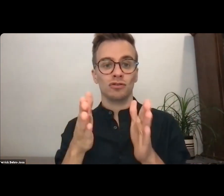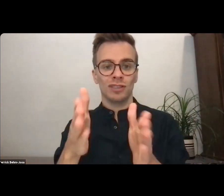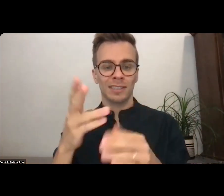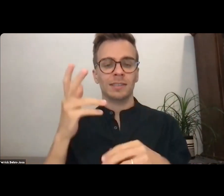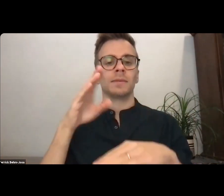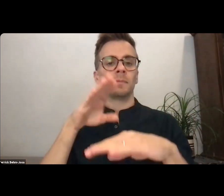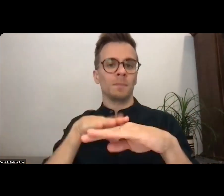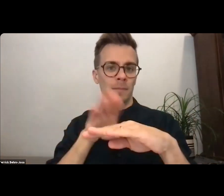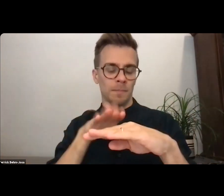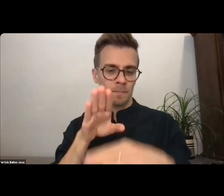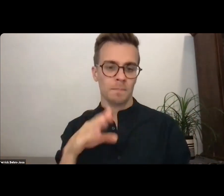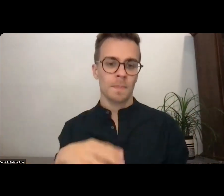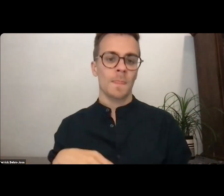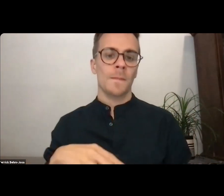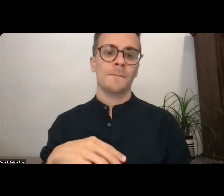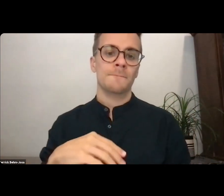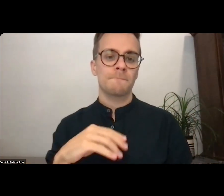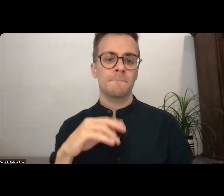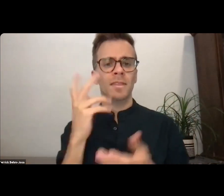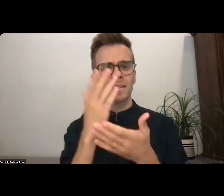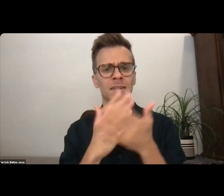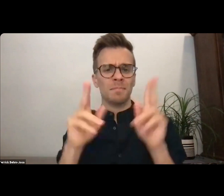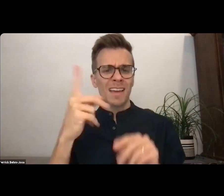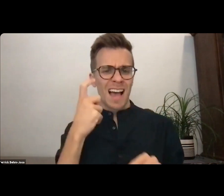And then we can see that this area that’s labeled – see across from Sixth Street?